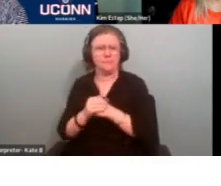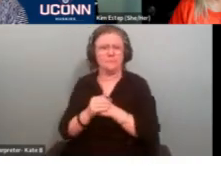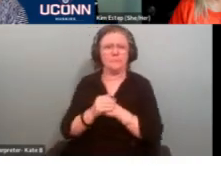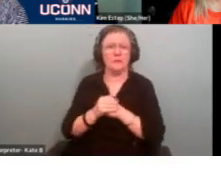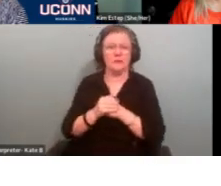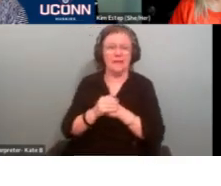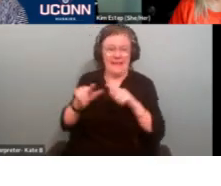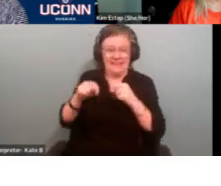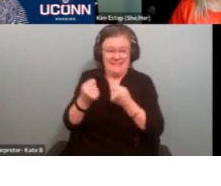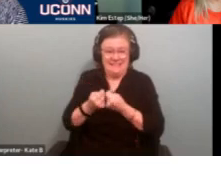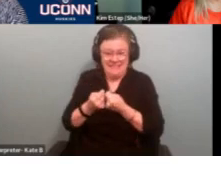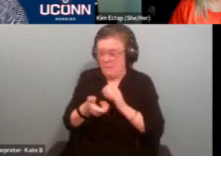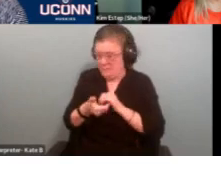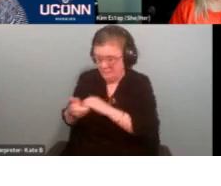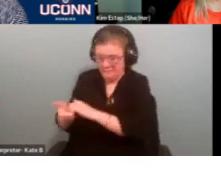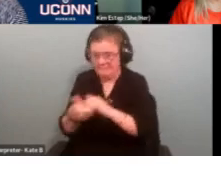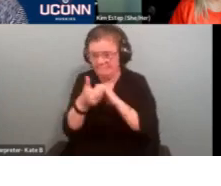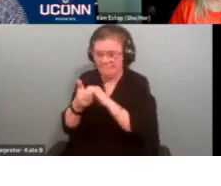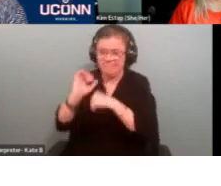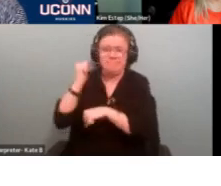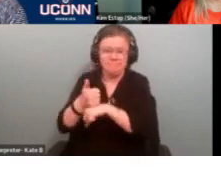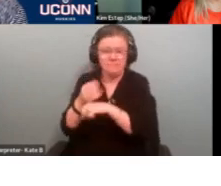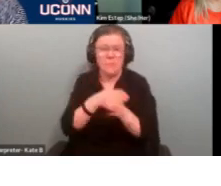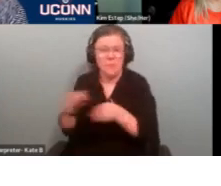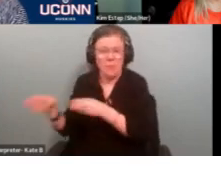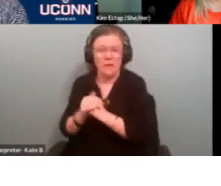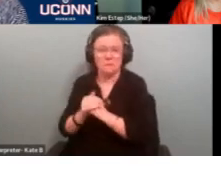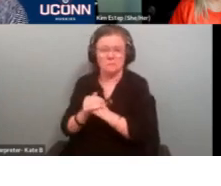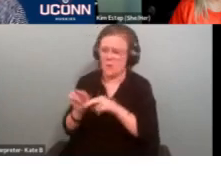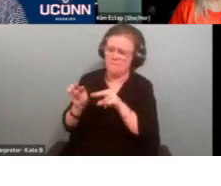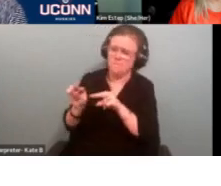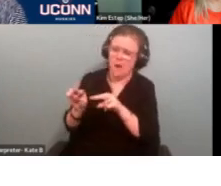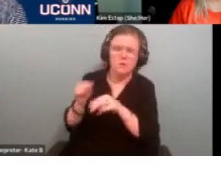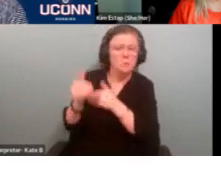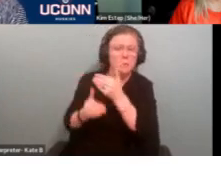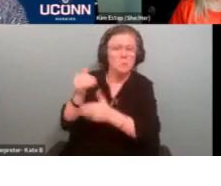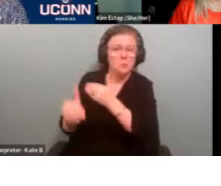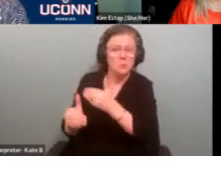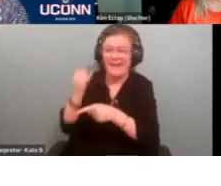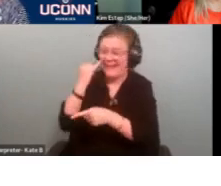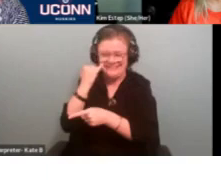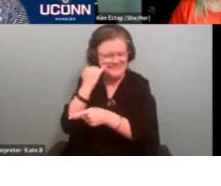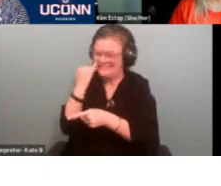collaborates to implement the plan, monitor progress and revise as necessary. There is